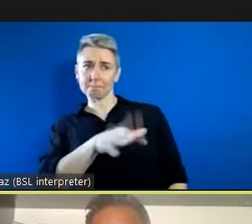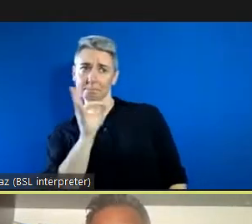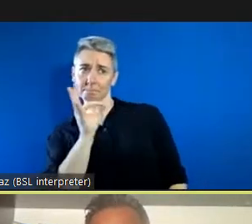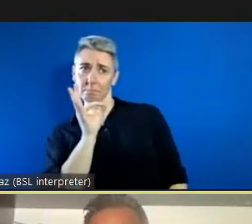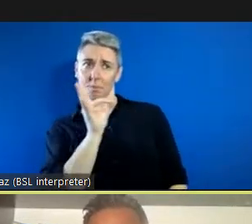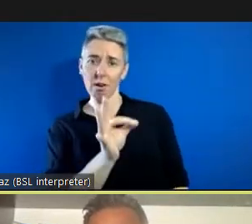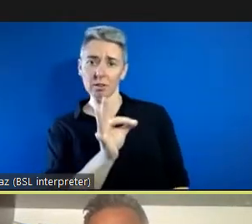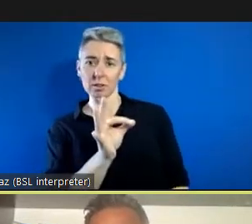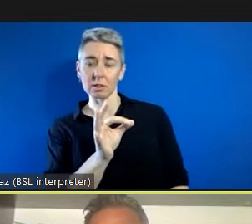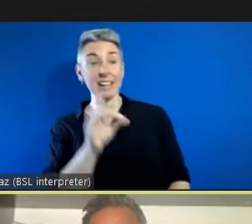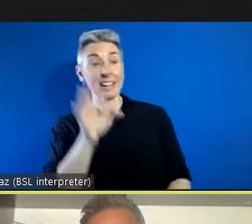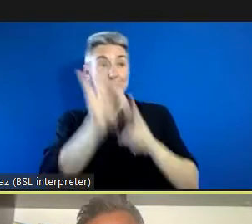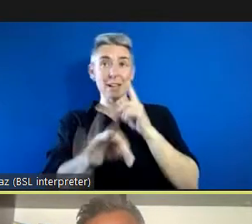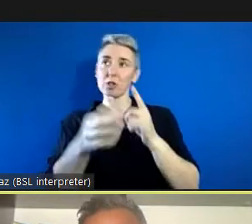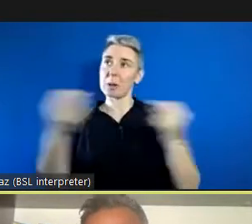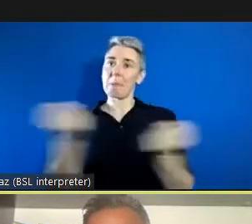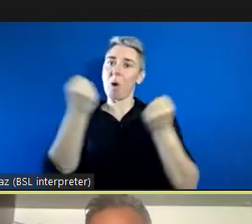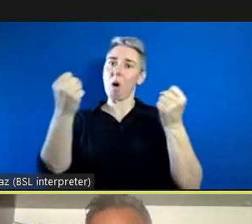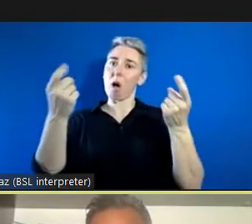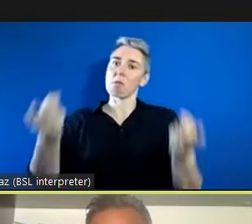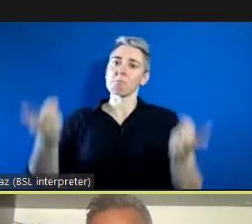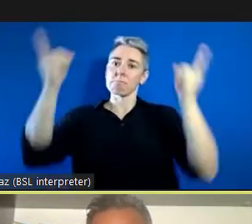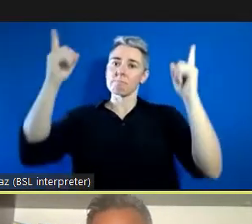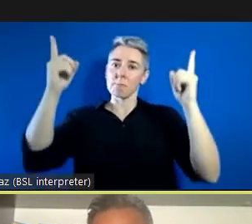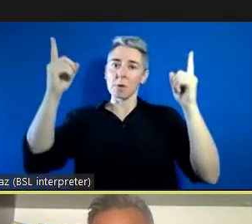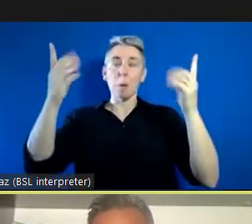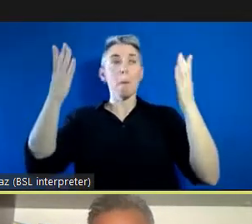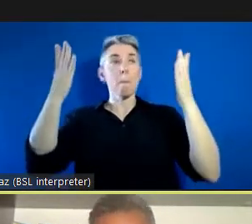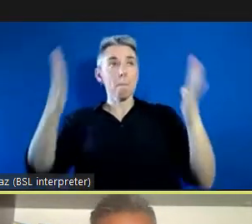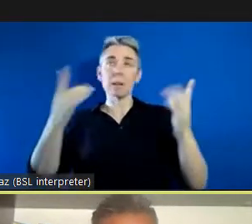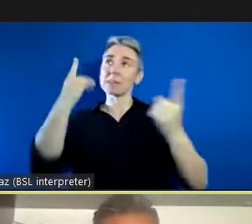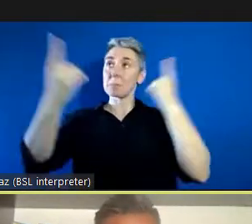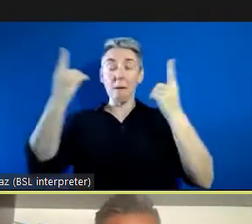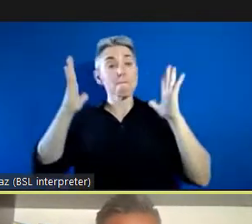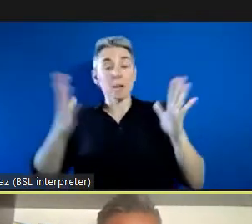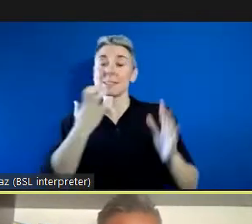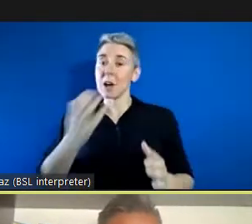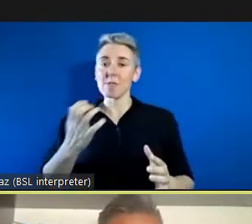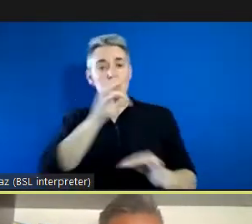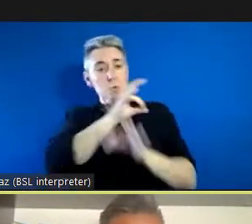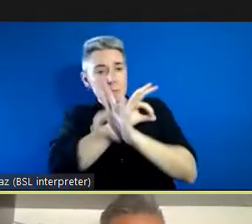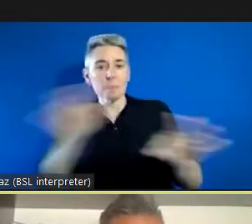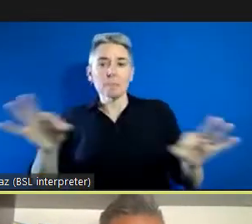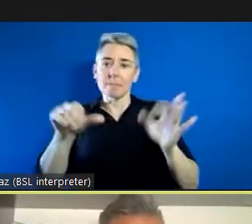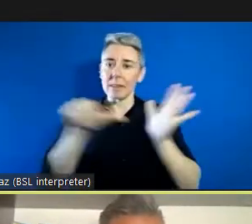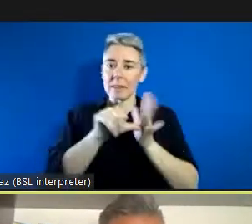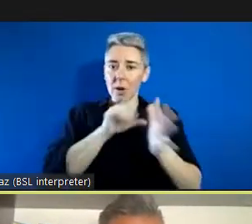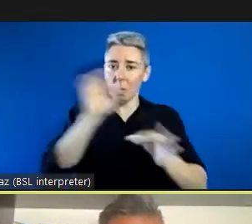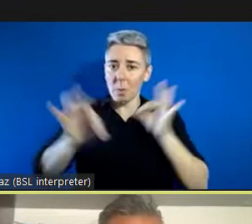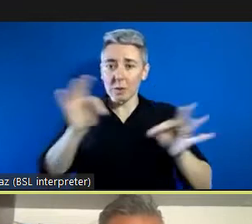those in power must come forward with that courage quickly. So on the next slide, it is just a slide